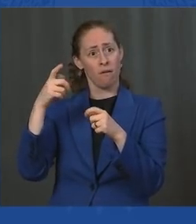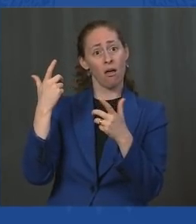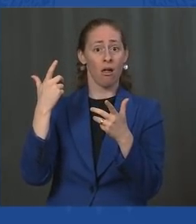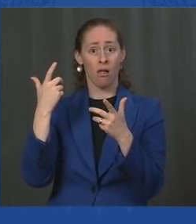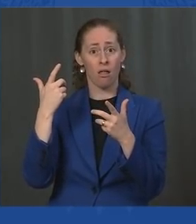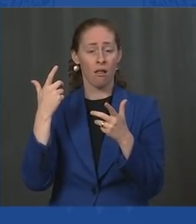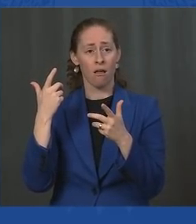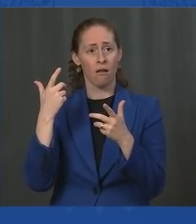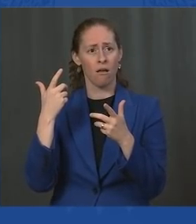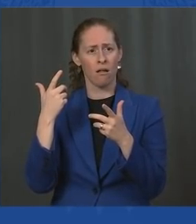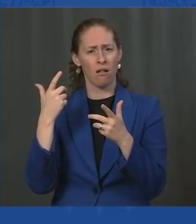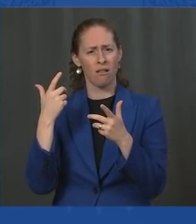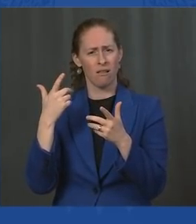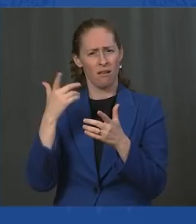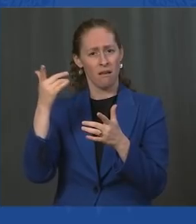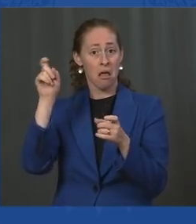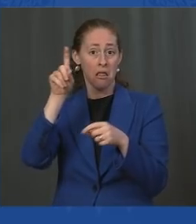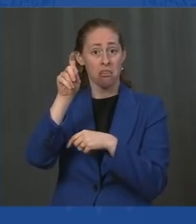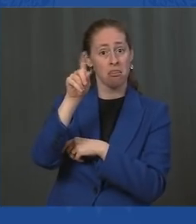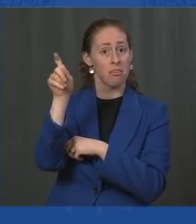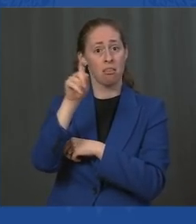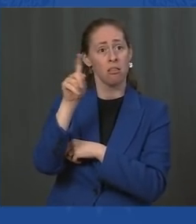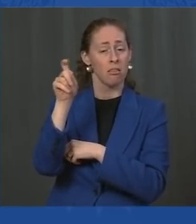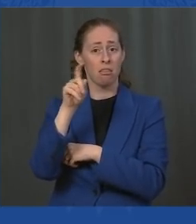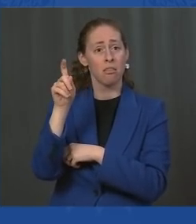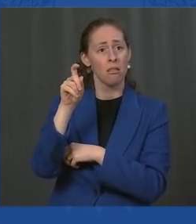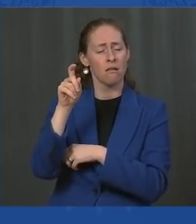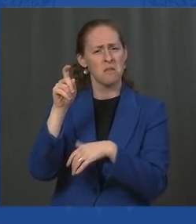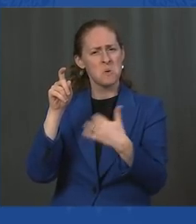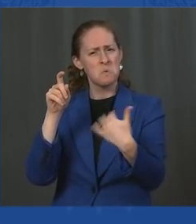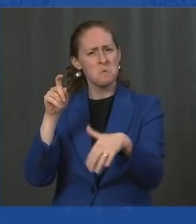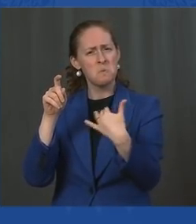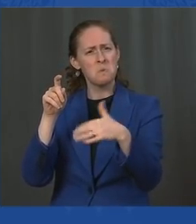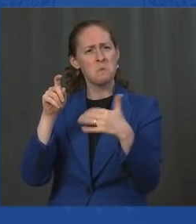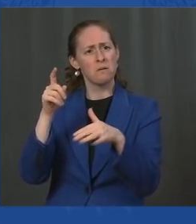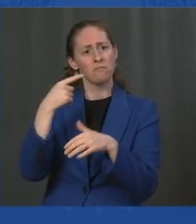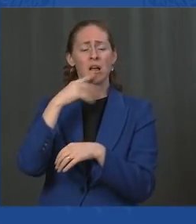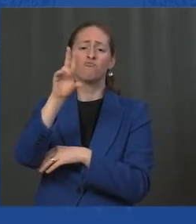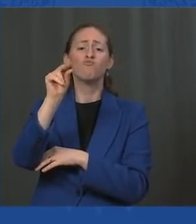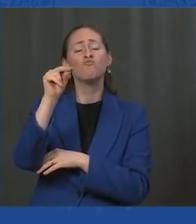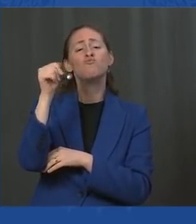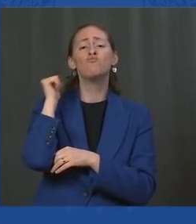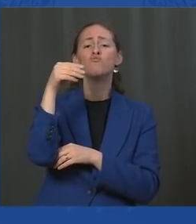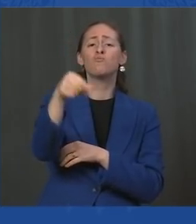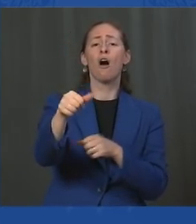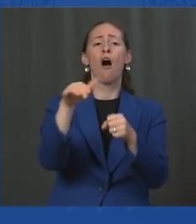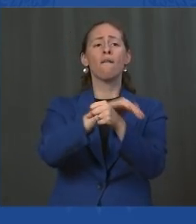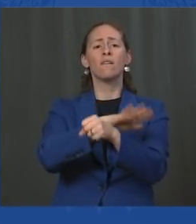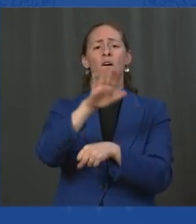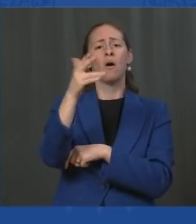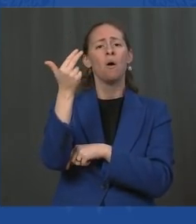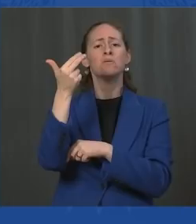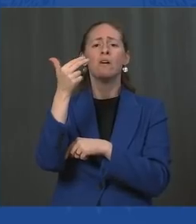say, "No, no, we're not going to pay you what we owe you." Because the fact is, parishes in Louisiana,